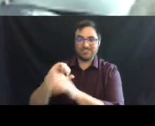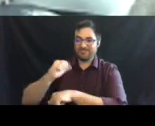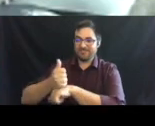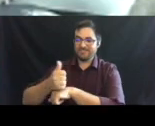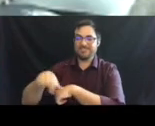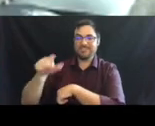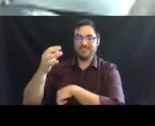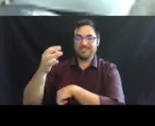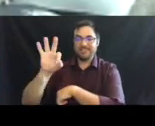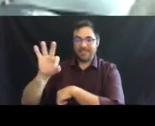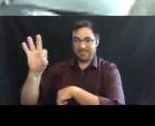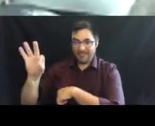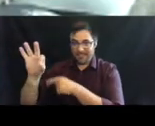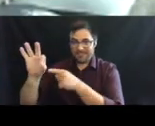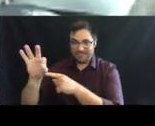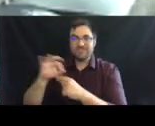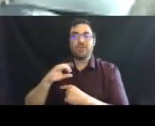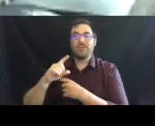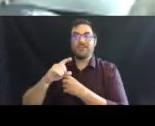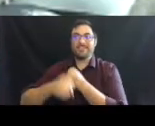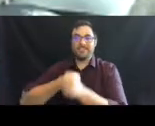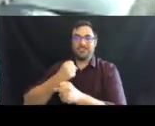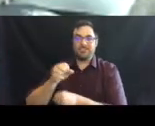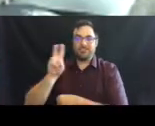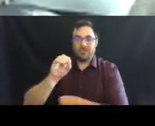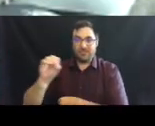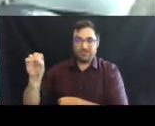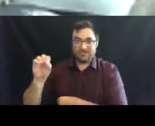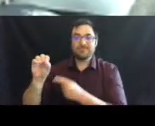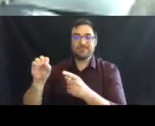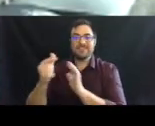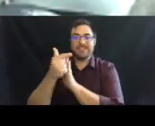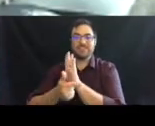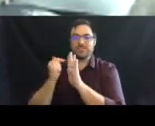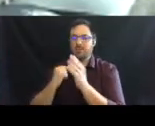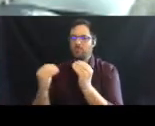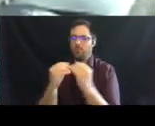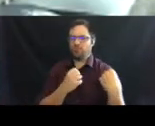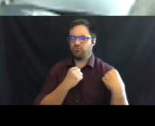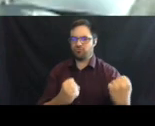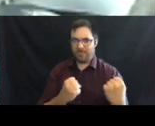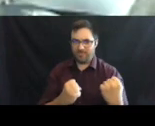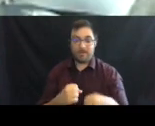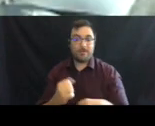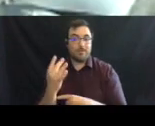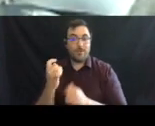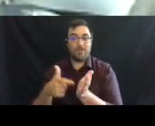that legislation was strengthened quite a bit to require not only that babies be born in